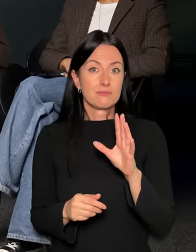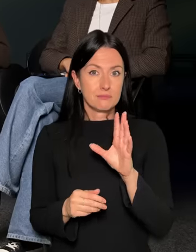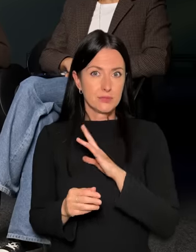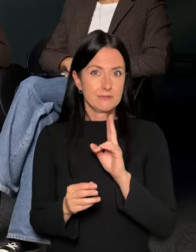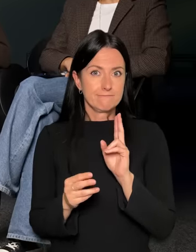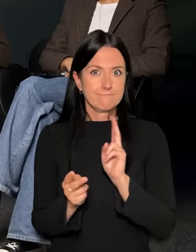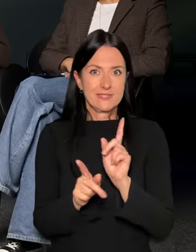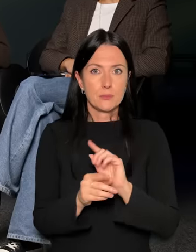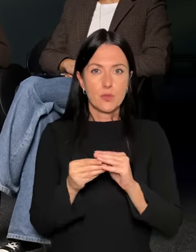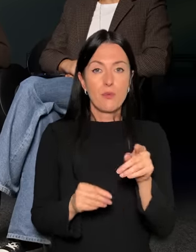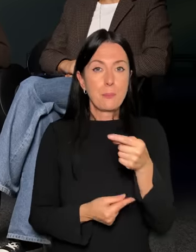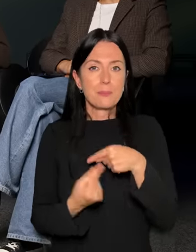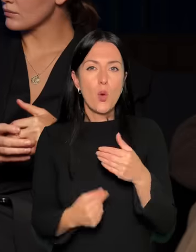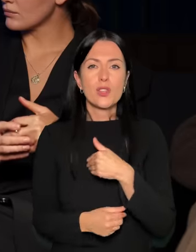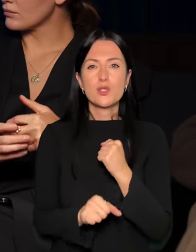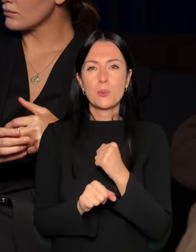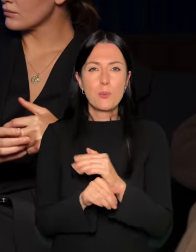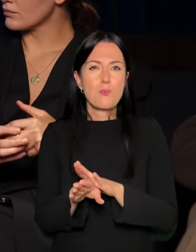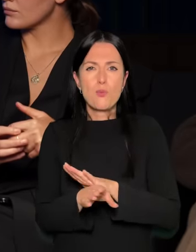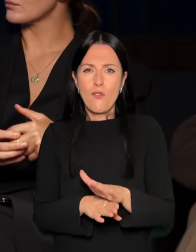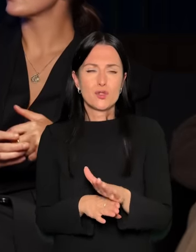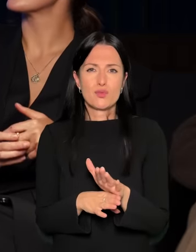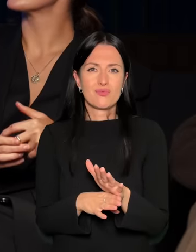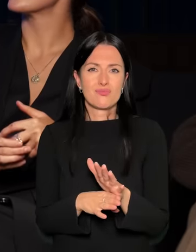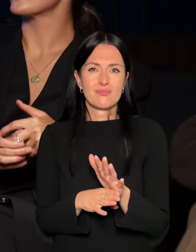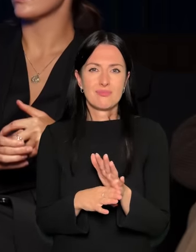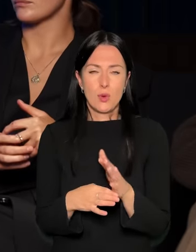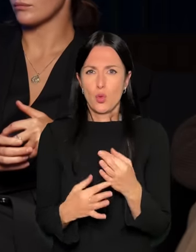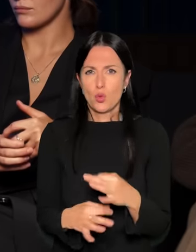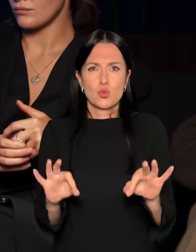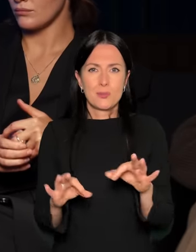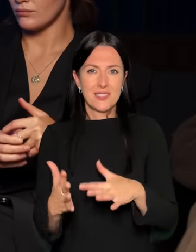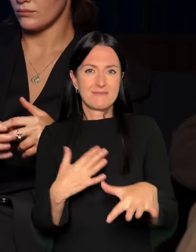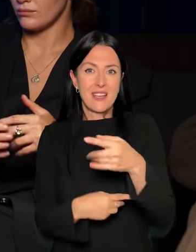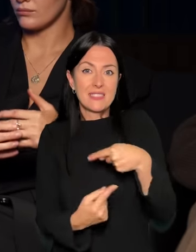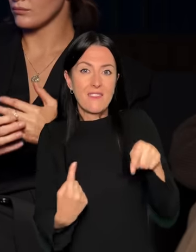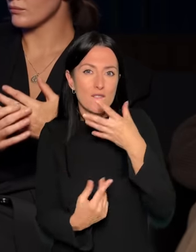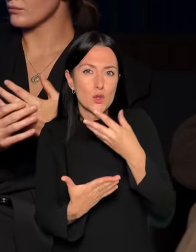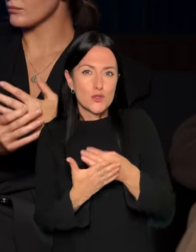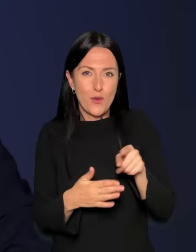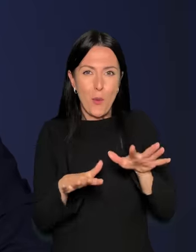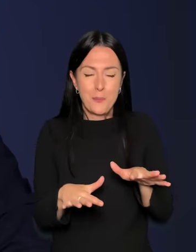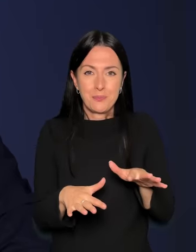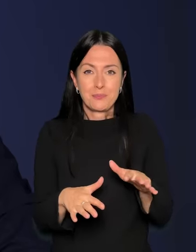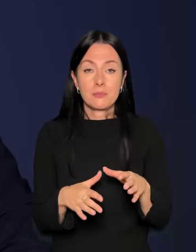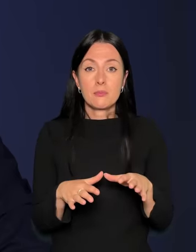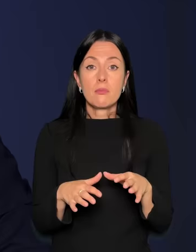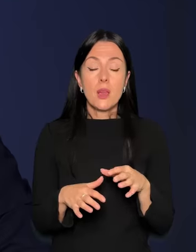where as an entrepreneur, she wanted to make her business environment fully accessible. However, she had to